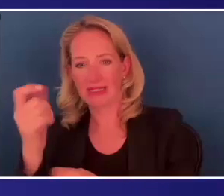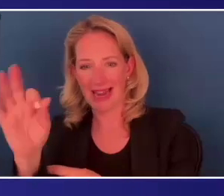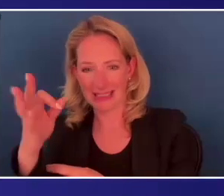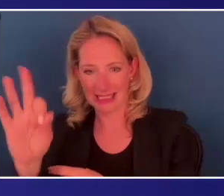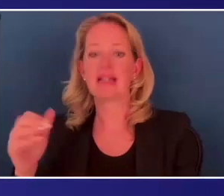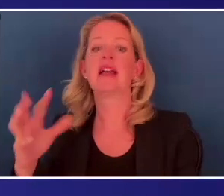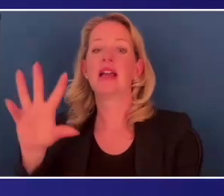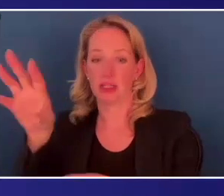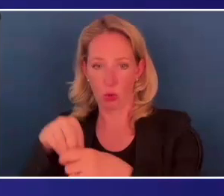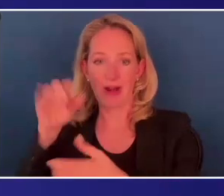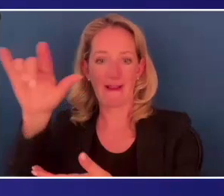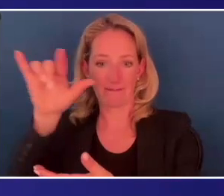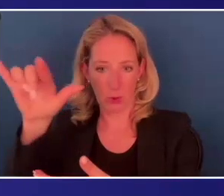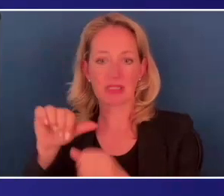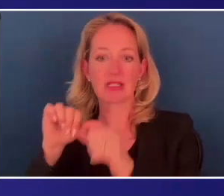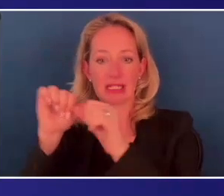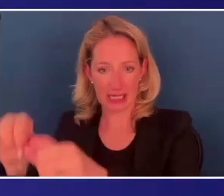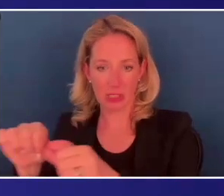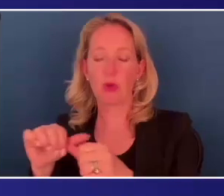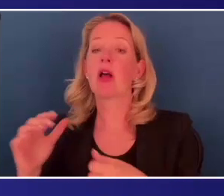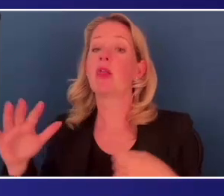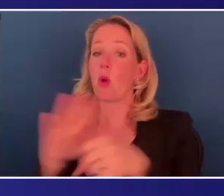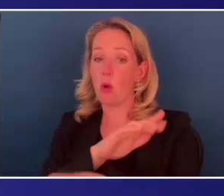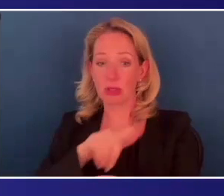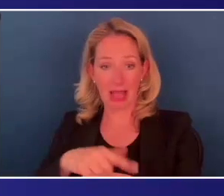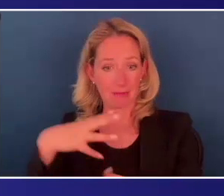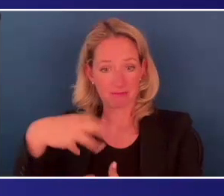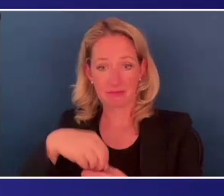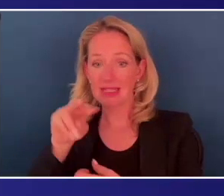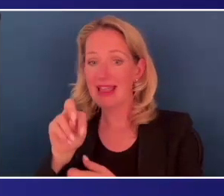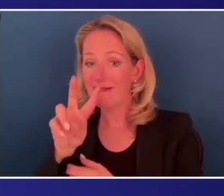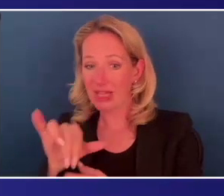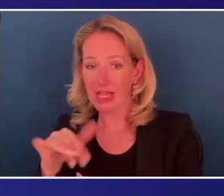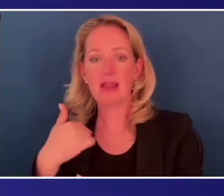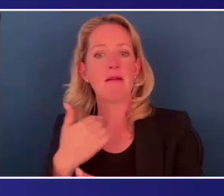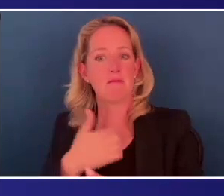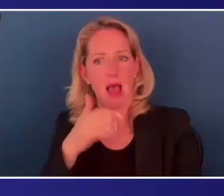Throughout my entire time in the Navy, my wife and I were trying to figure out how to manage our student loan debt with the growing family.